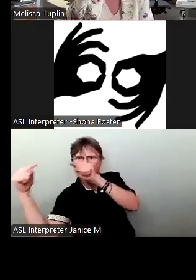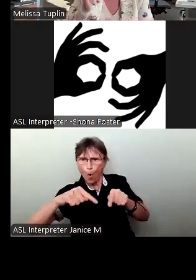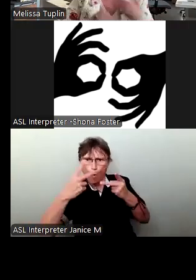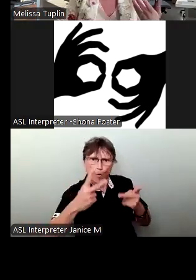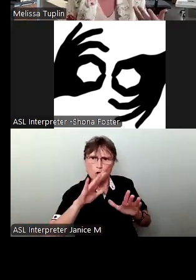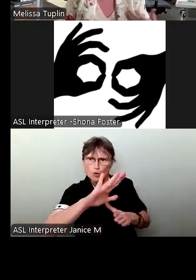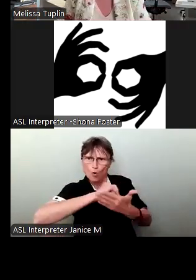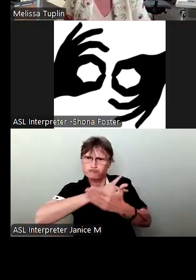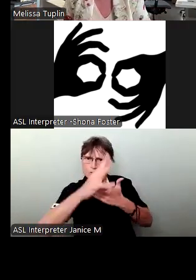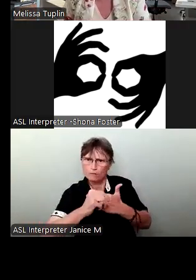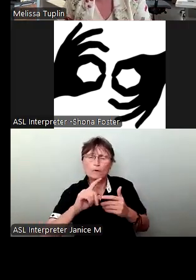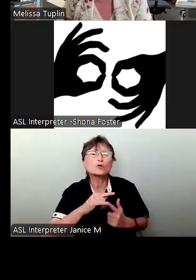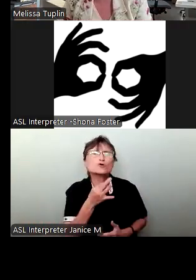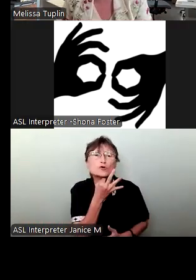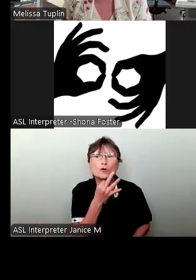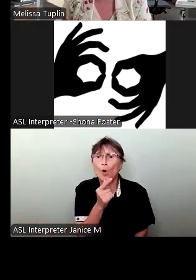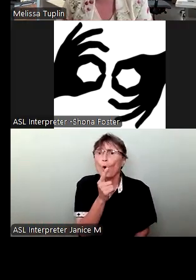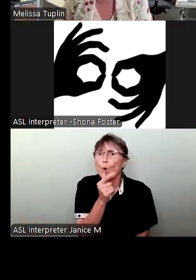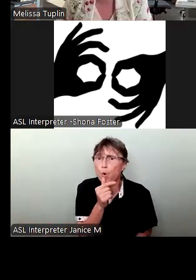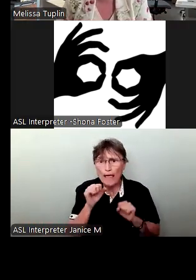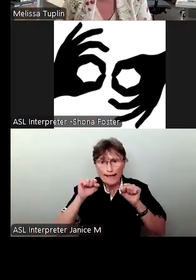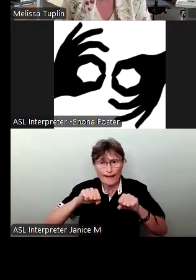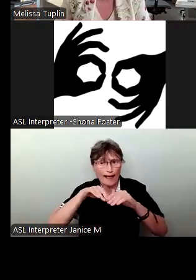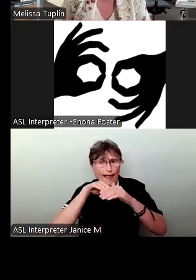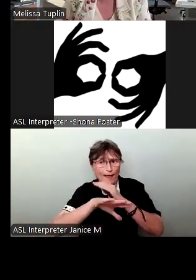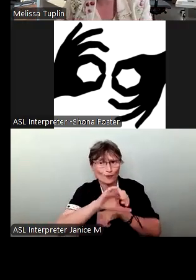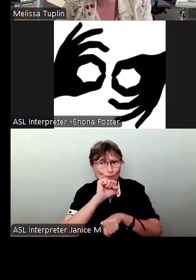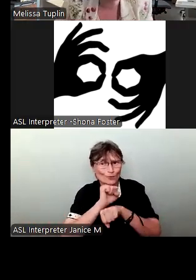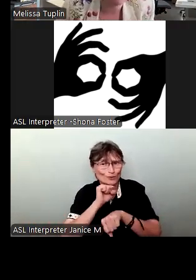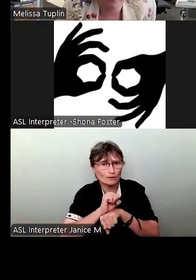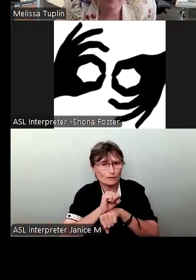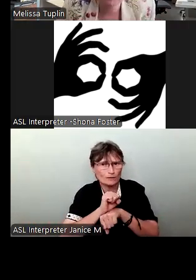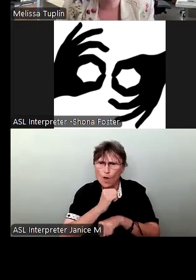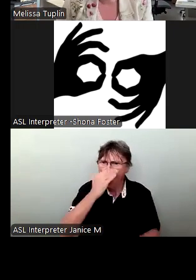of the communities who are participating in your work? Why are they leaning into it?